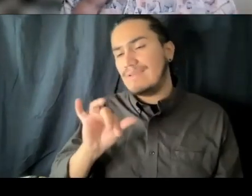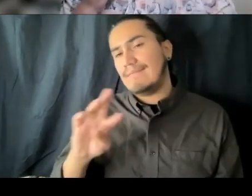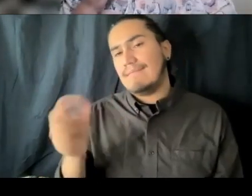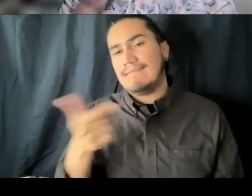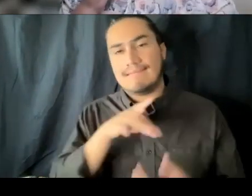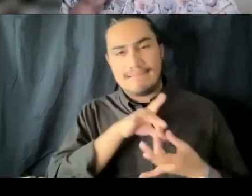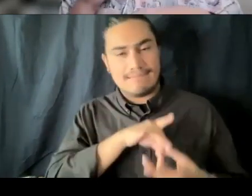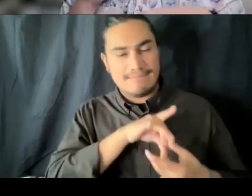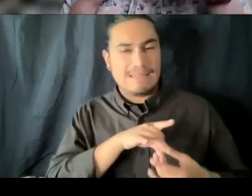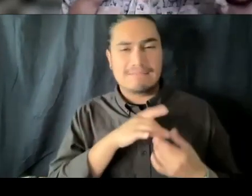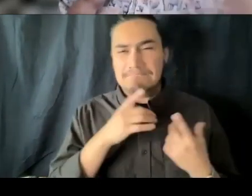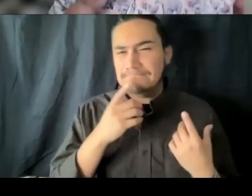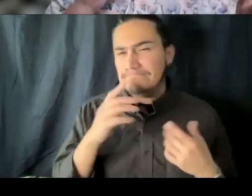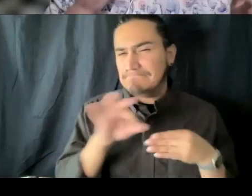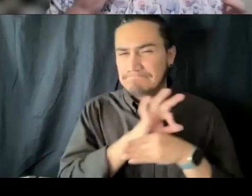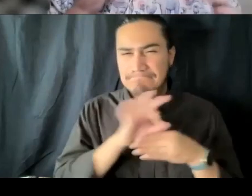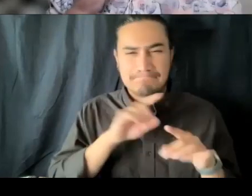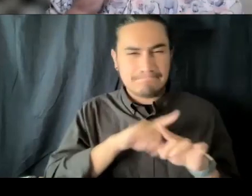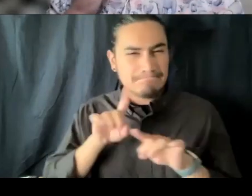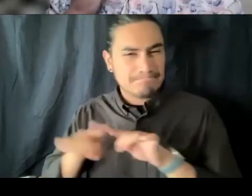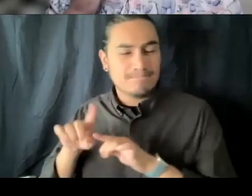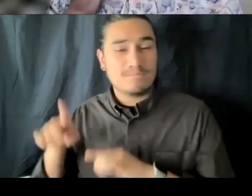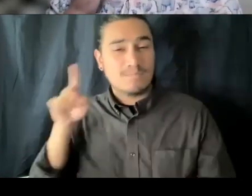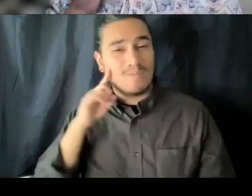For some trans and nonbinary folks,